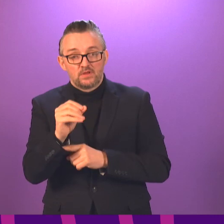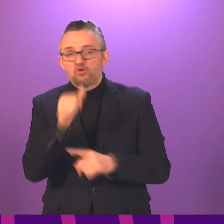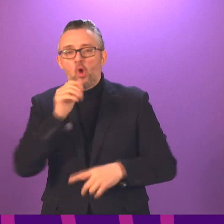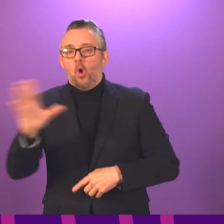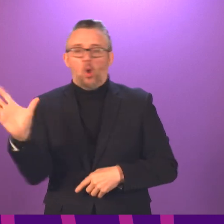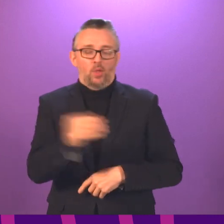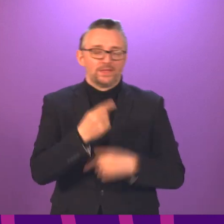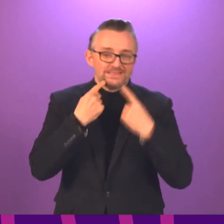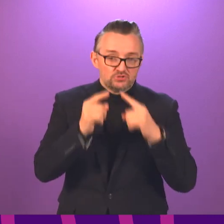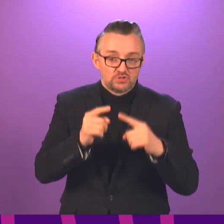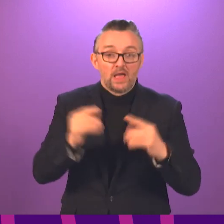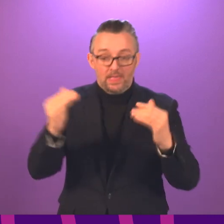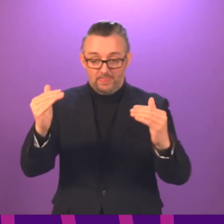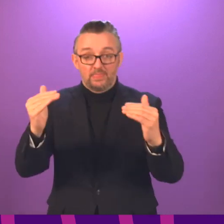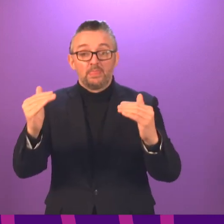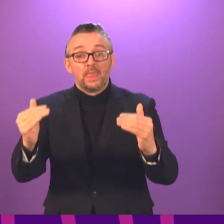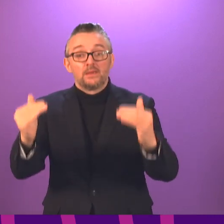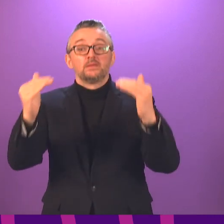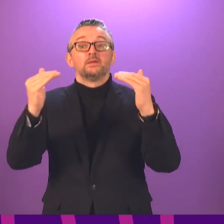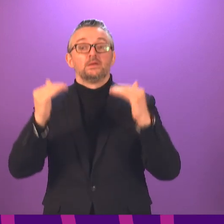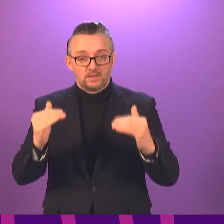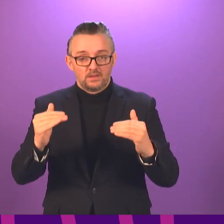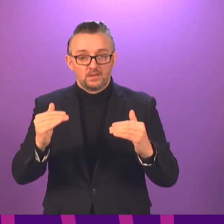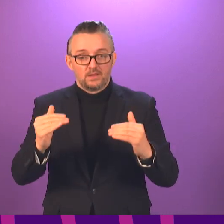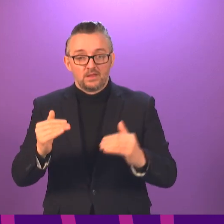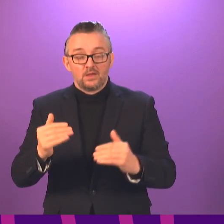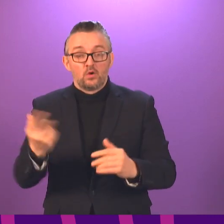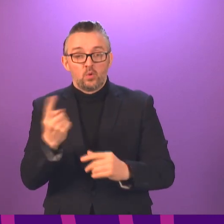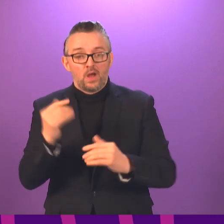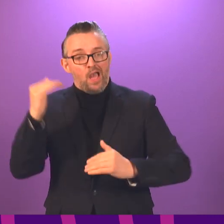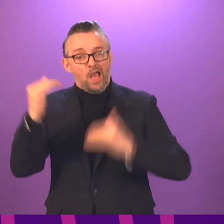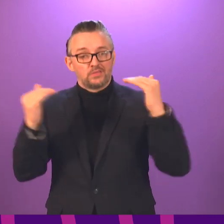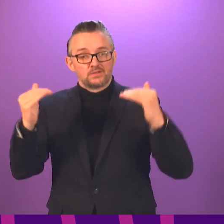move down the age range to have everybody in the adult population vaccinated by the